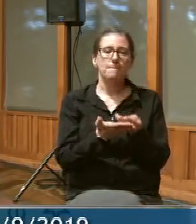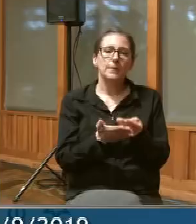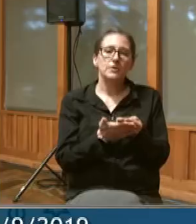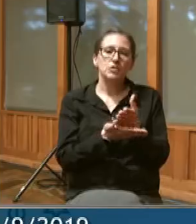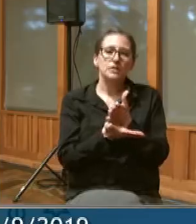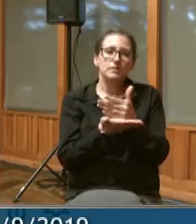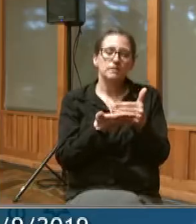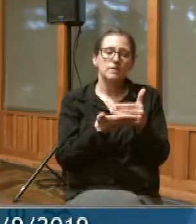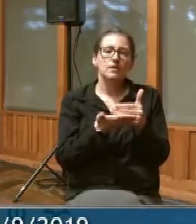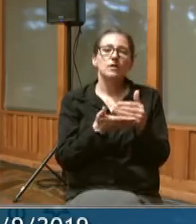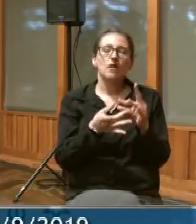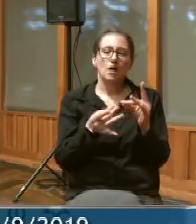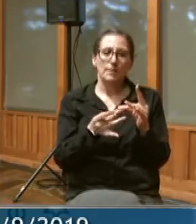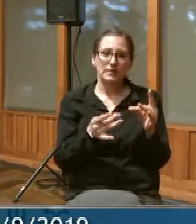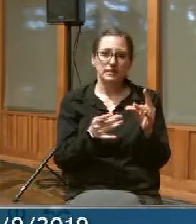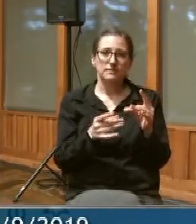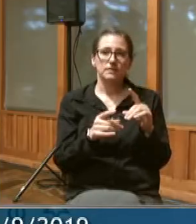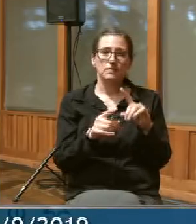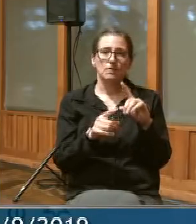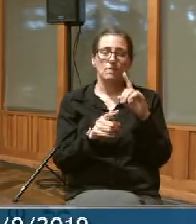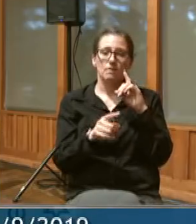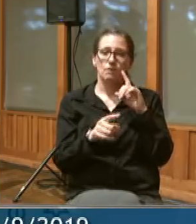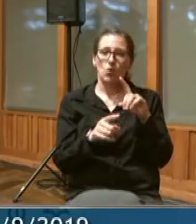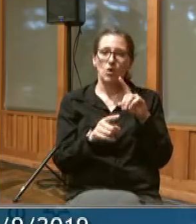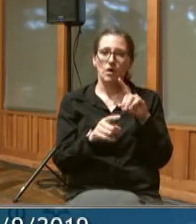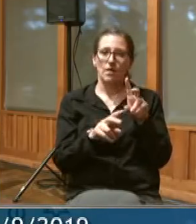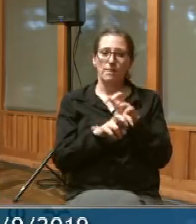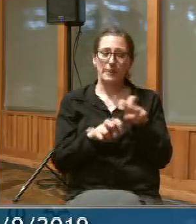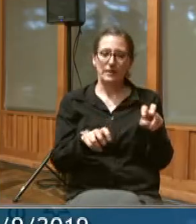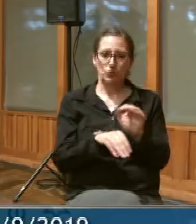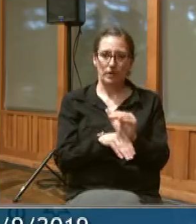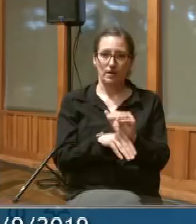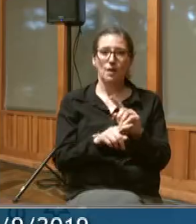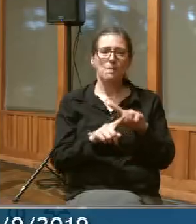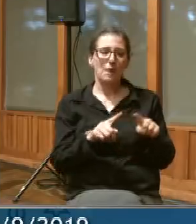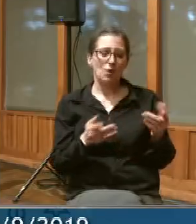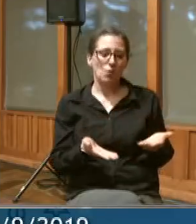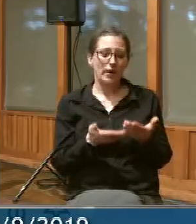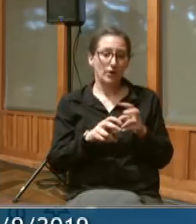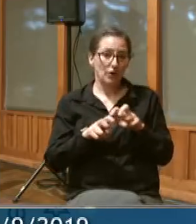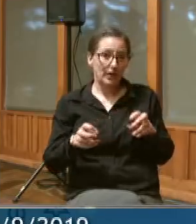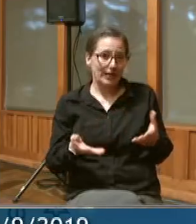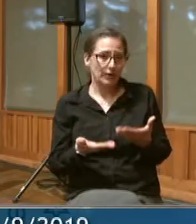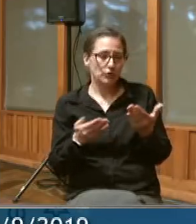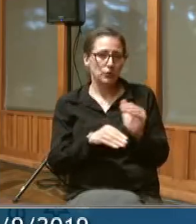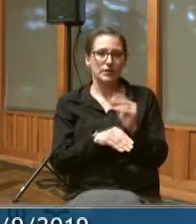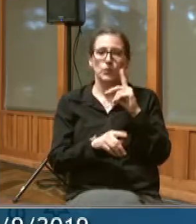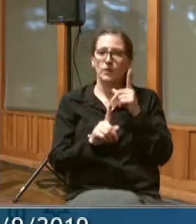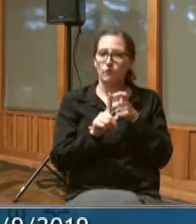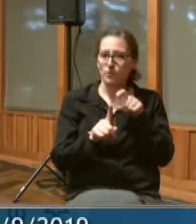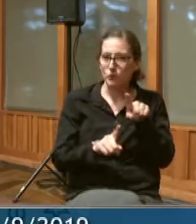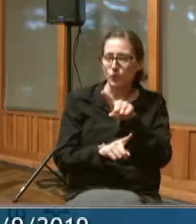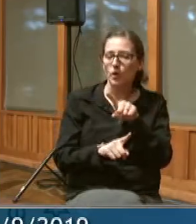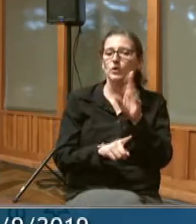Wheeler: EYE OREGON STATUTE I'M REQUIRED TO DELIVER ANY PROPOSED BUDGET MESSAGE AS PART OF THE HEARING HOWEVER MY